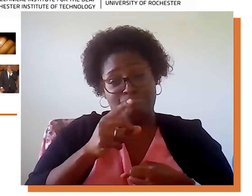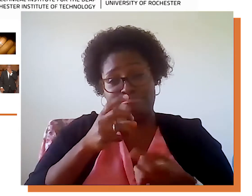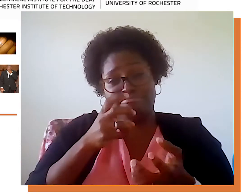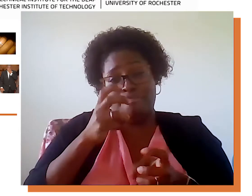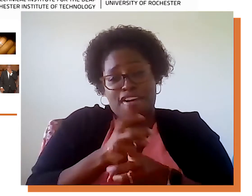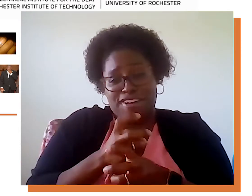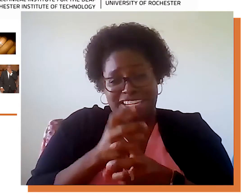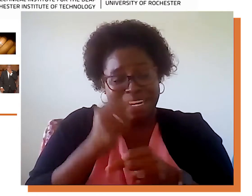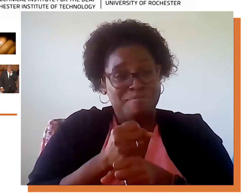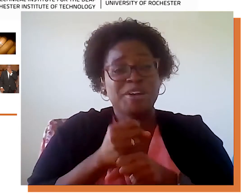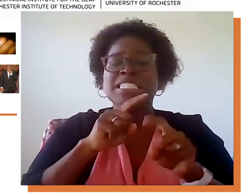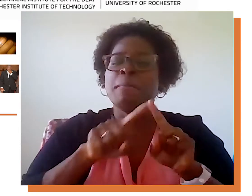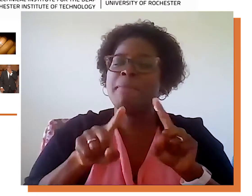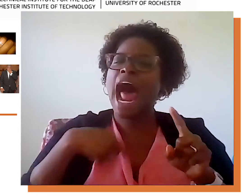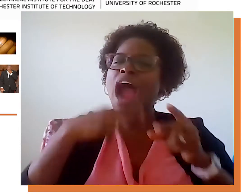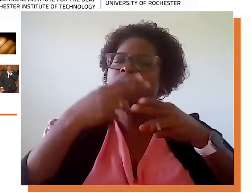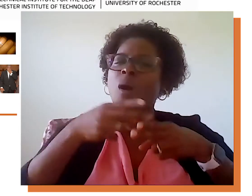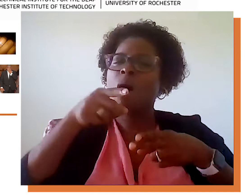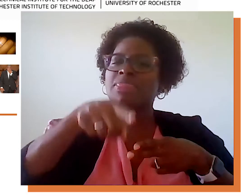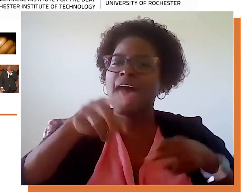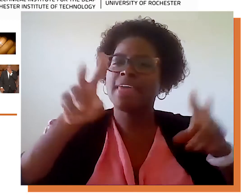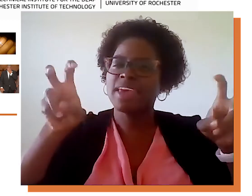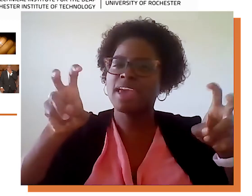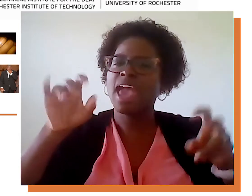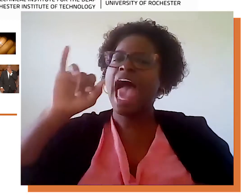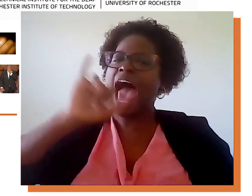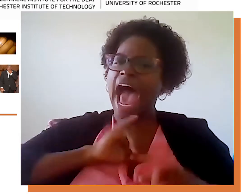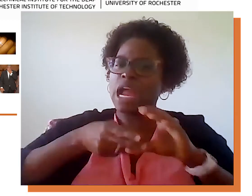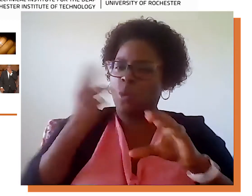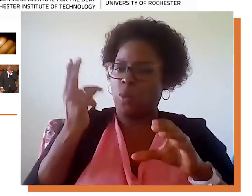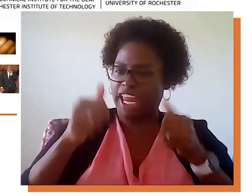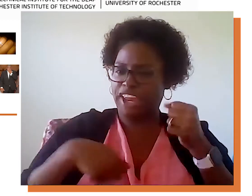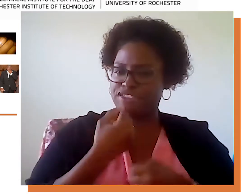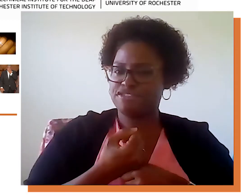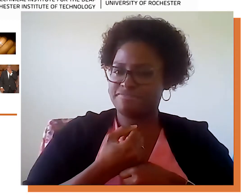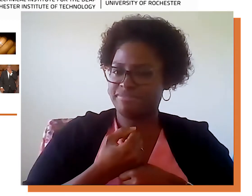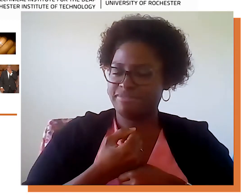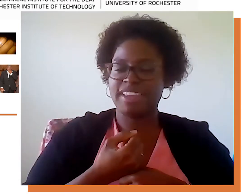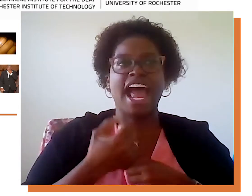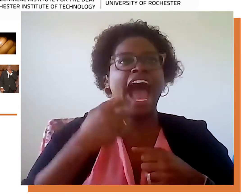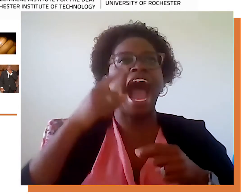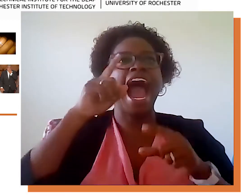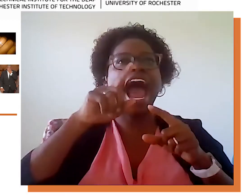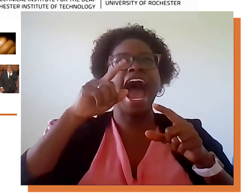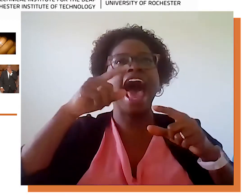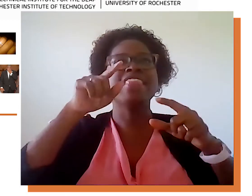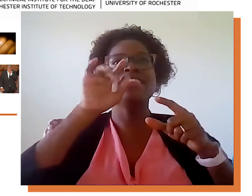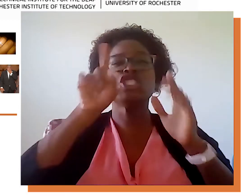...Put this into words, but I call them, in summary, my "I quit" years.